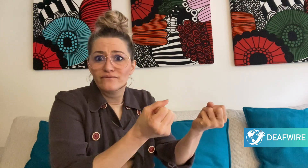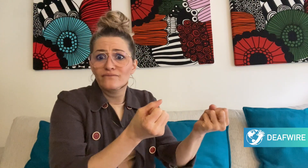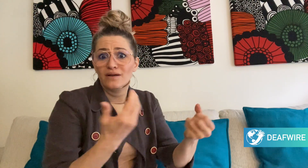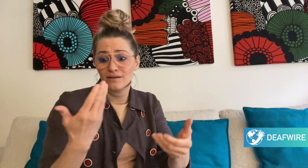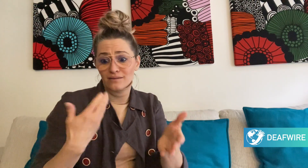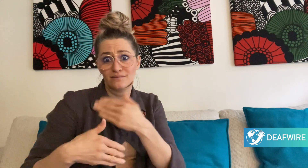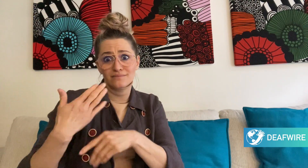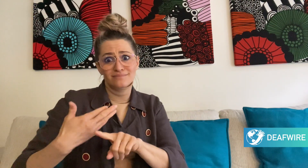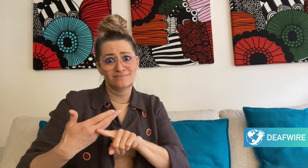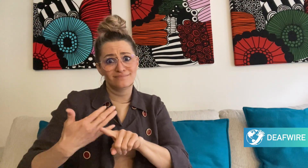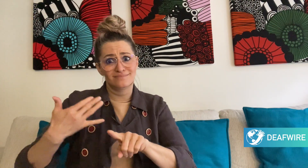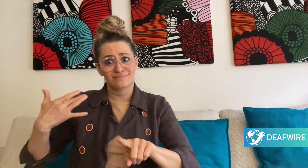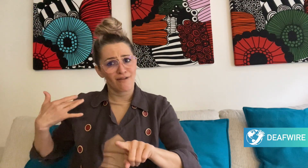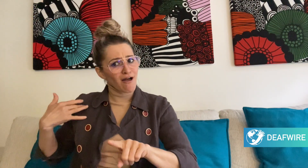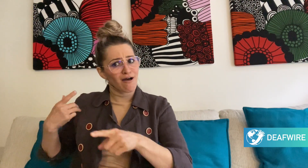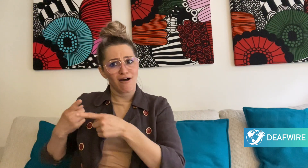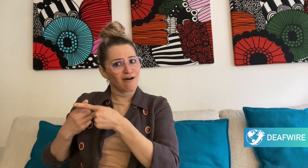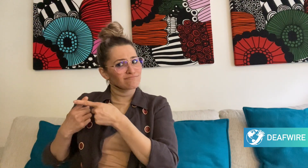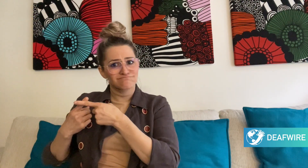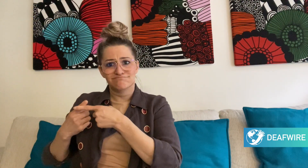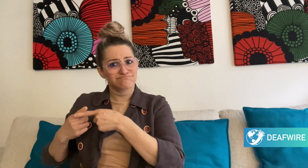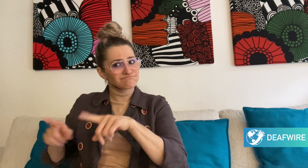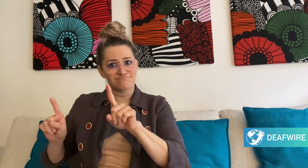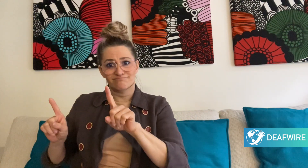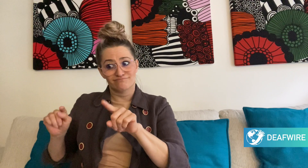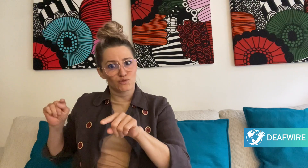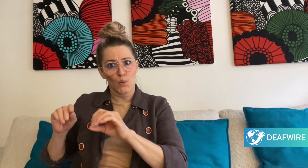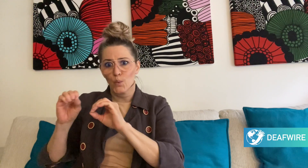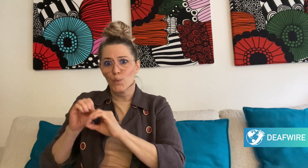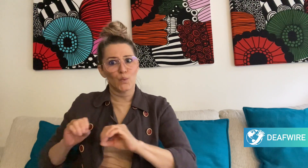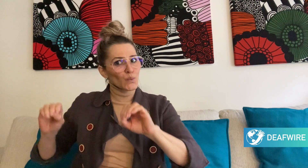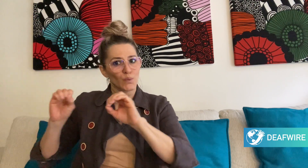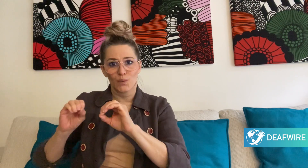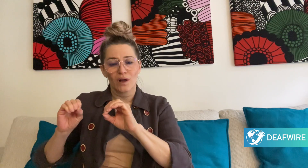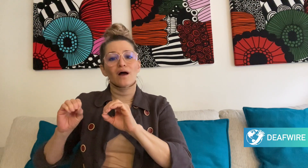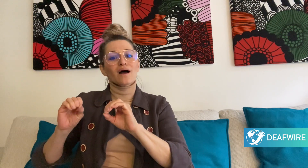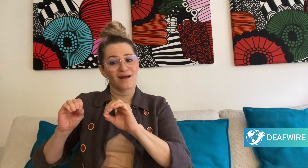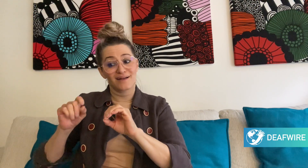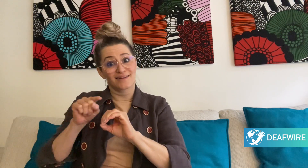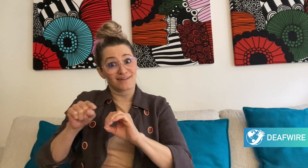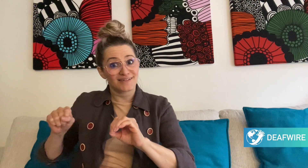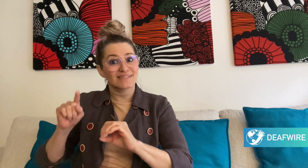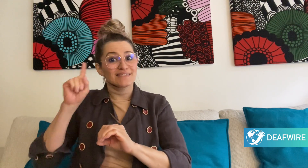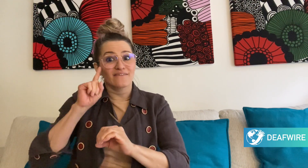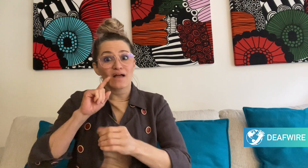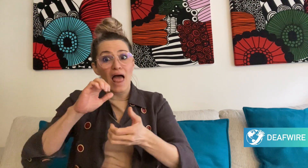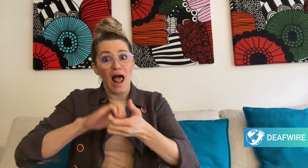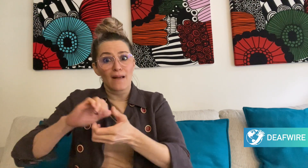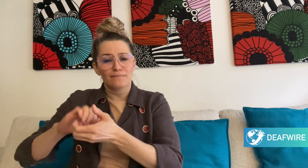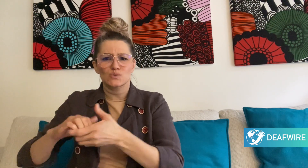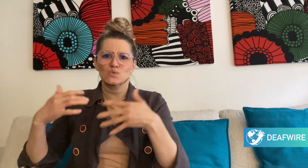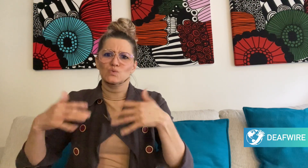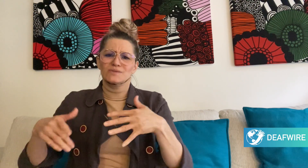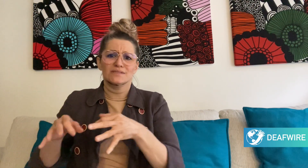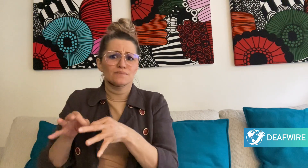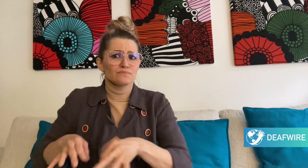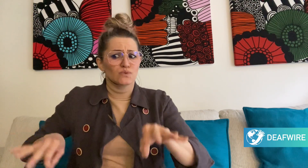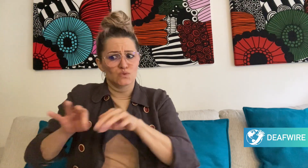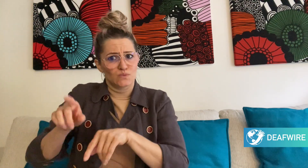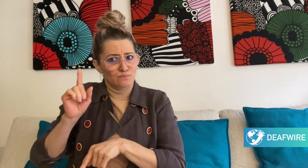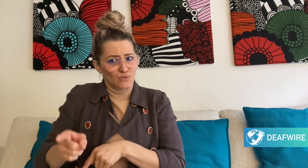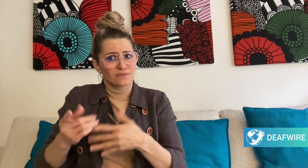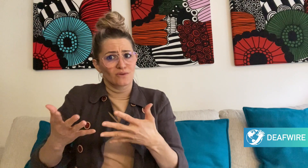and sign language interpreters, Deaf clubs are not as needed